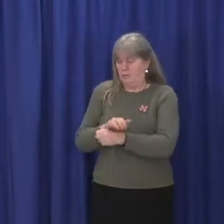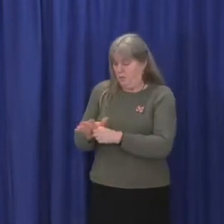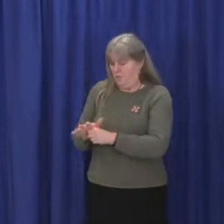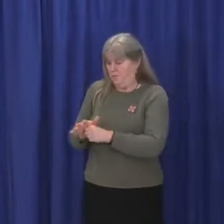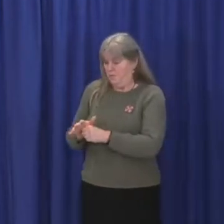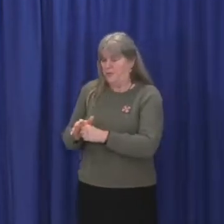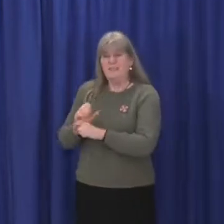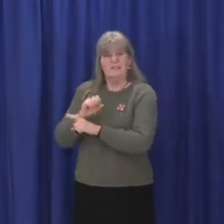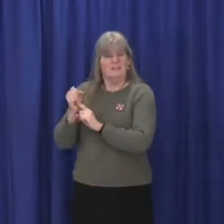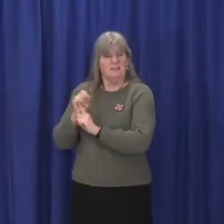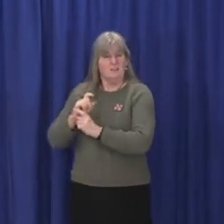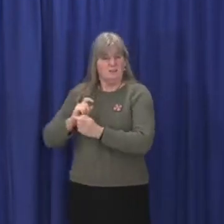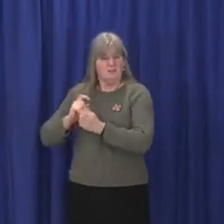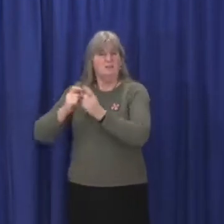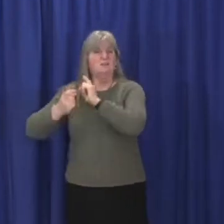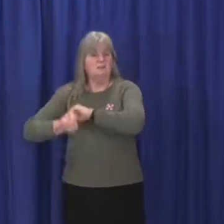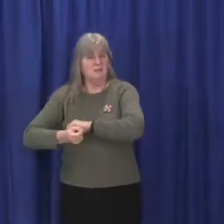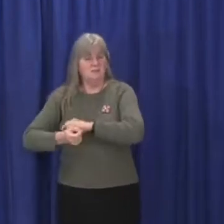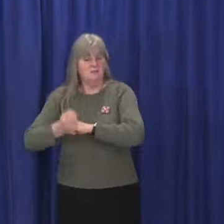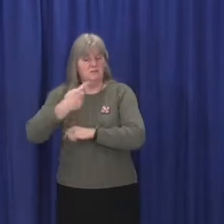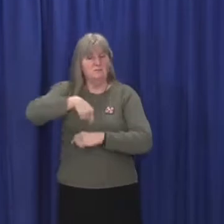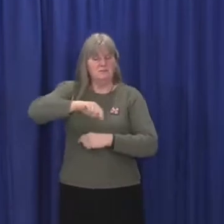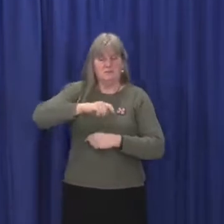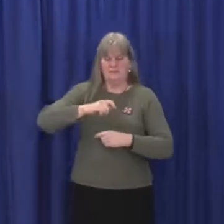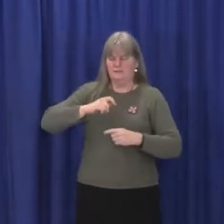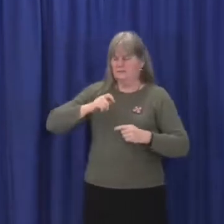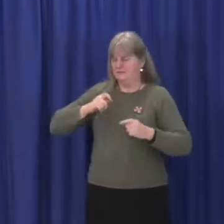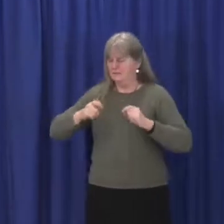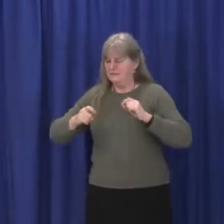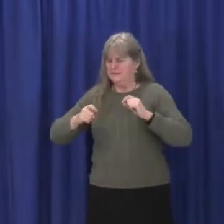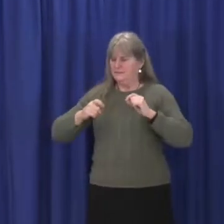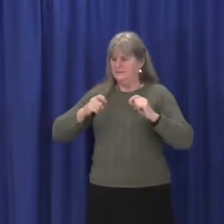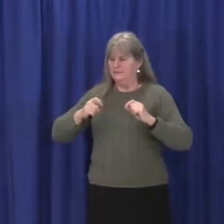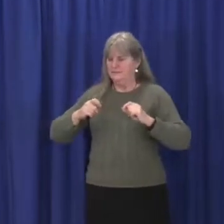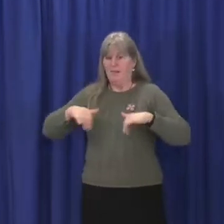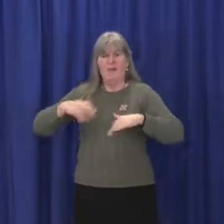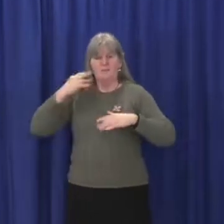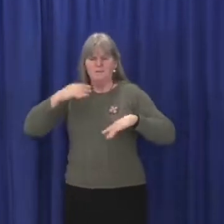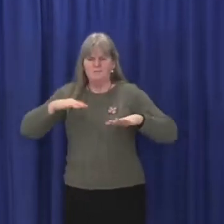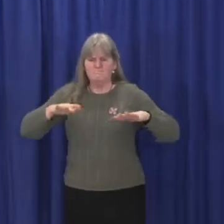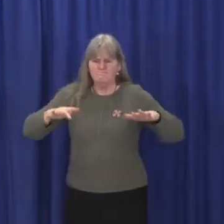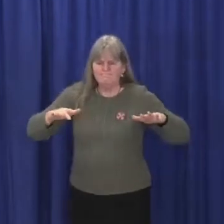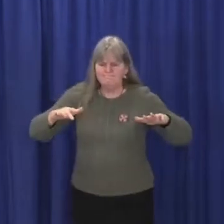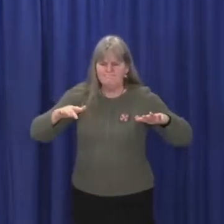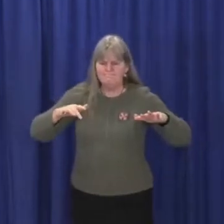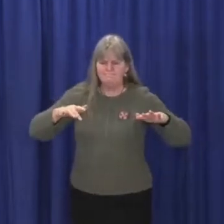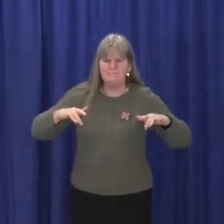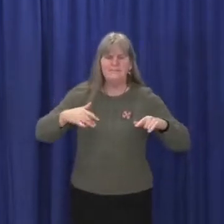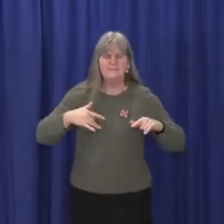and each time we transition into unfamiliar territory, we feel more anxiety